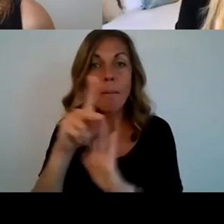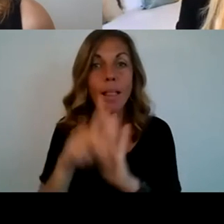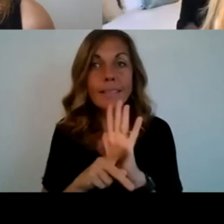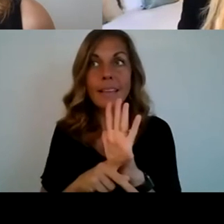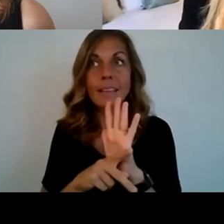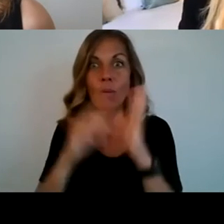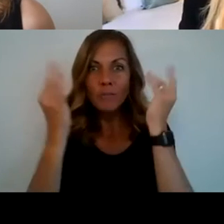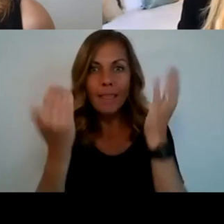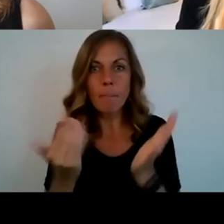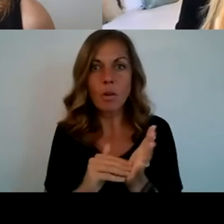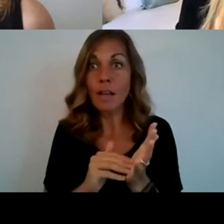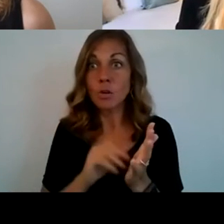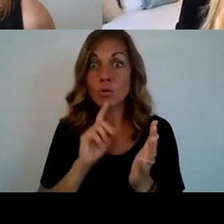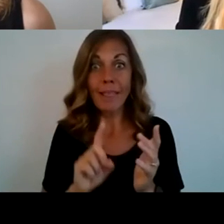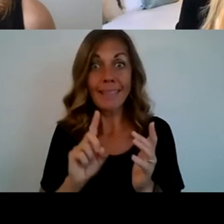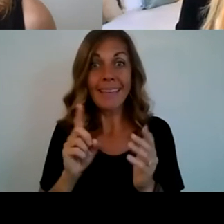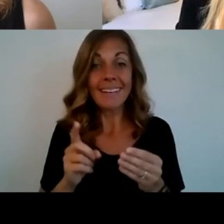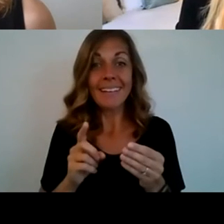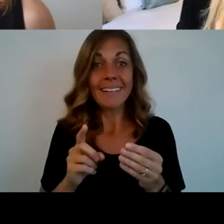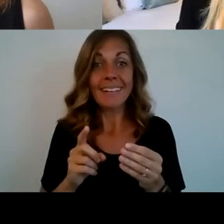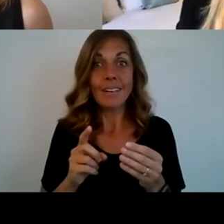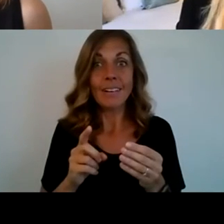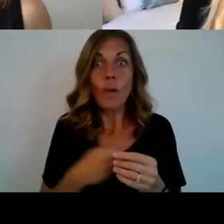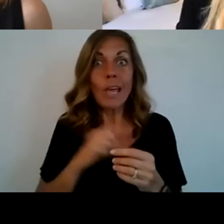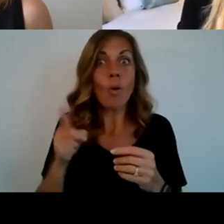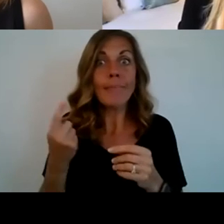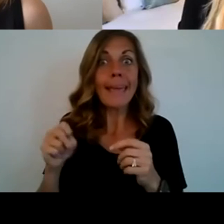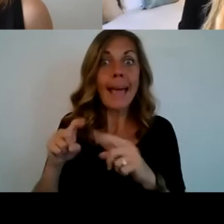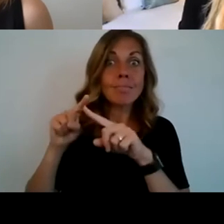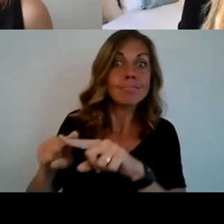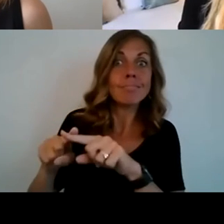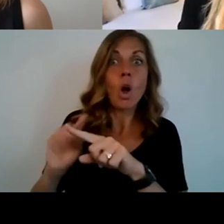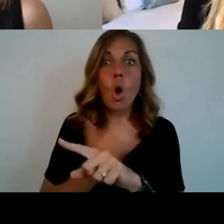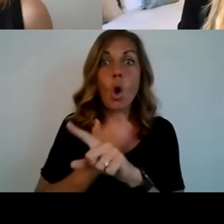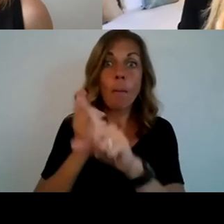day, all we have to lean against are our mission and our vision. We need our founders to tell